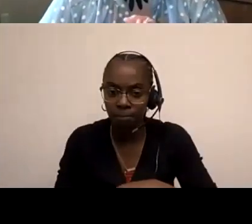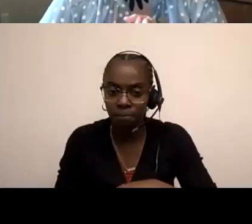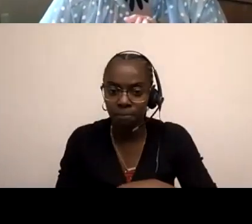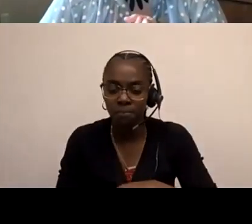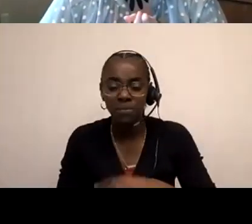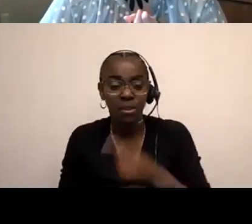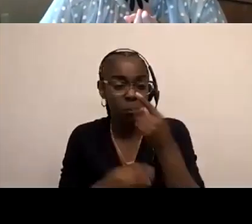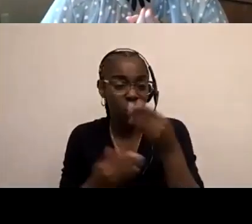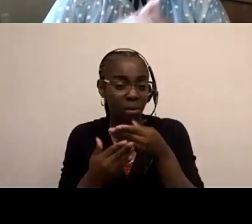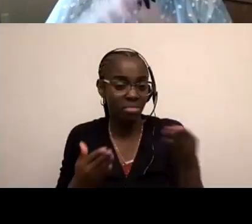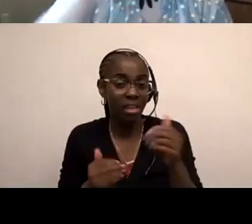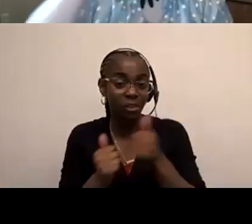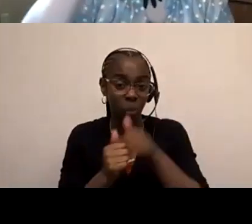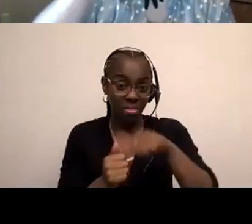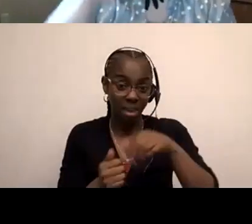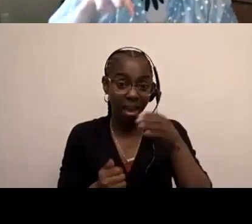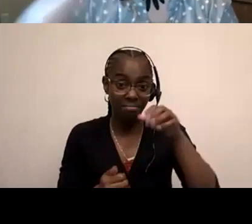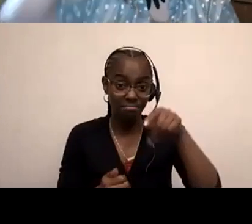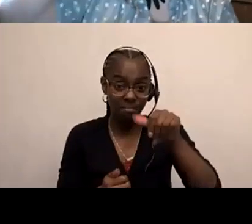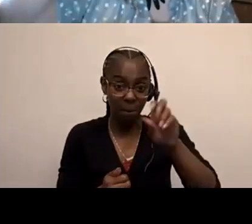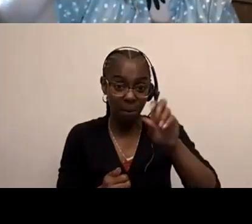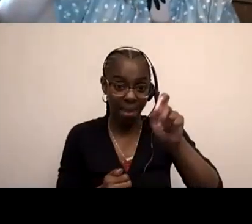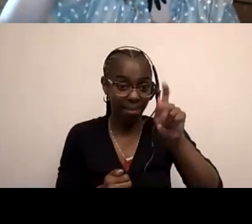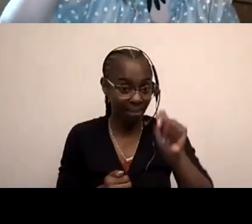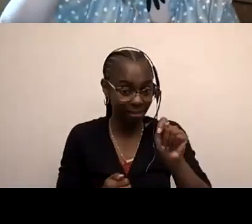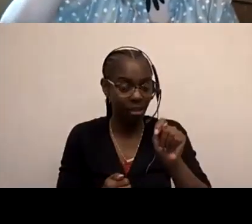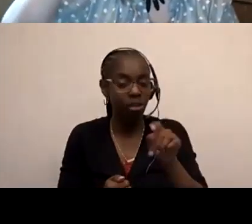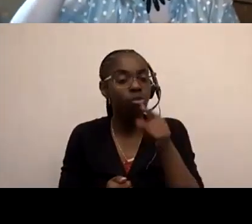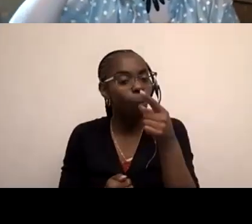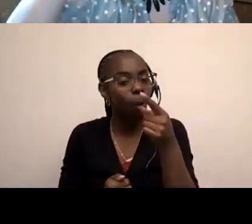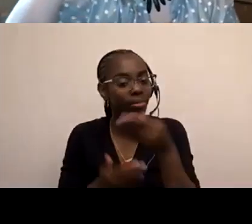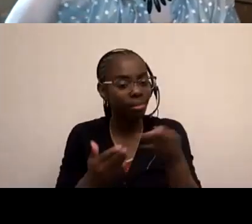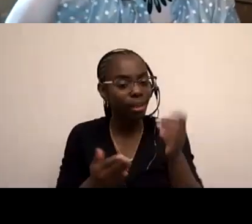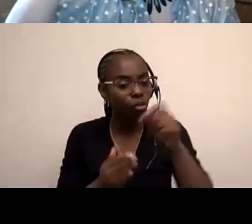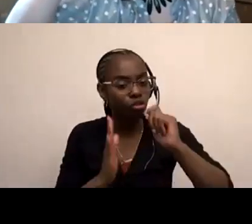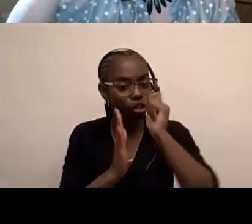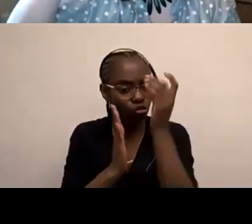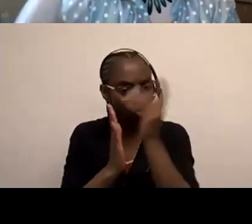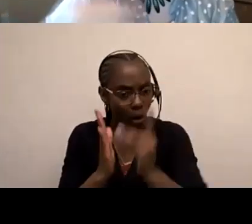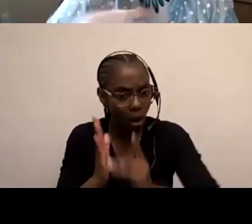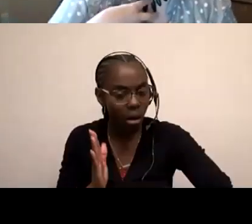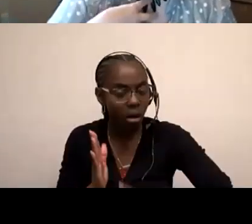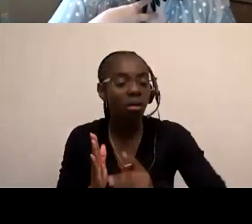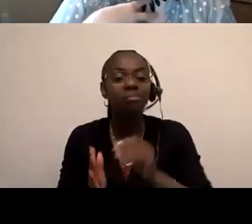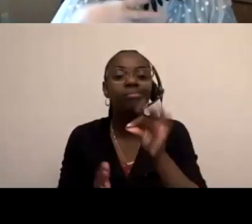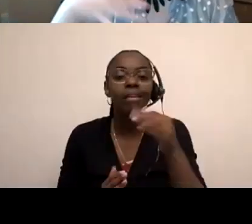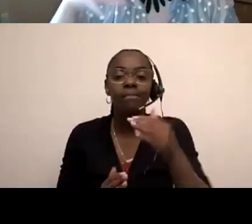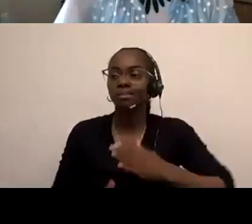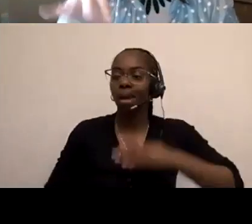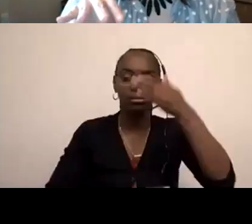WITH THIS PACKET IS BLANK ONE YOU CAN DRAW IN. SO, FOR EXAMPLE, IF IT WAS MY SON GOLDFISH